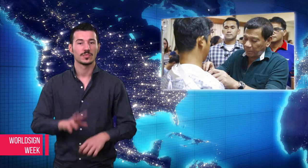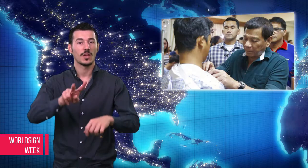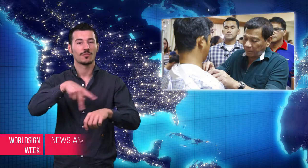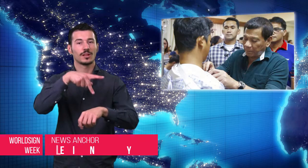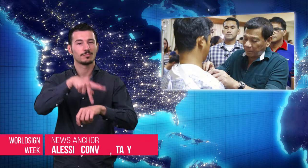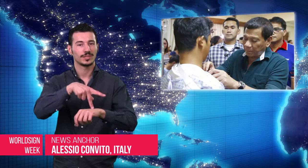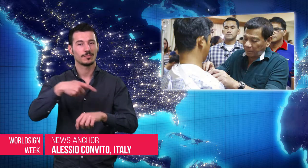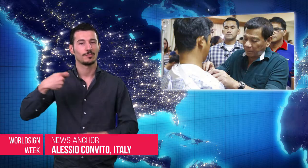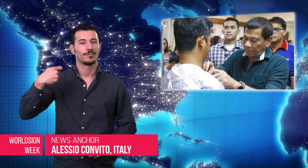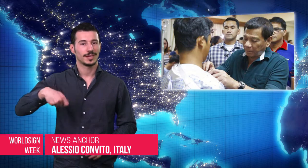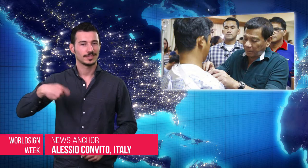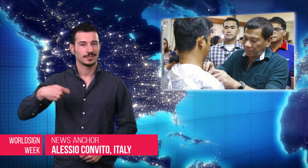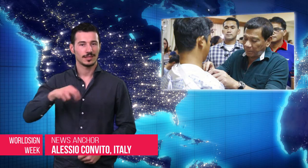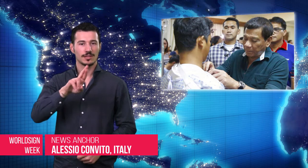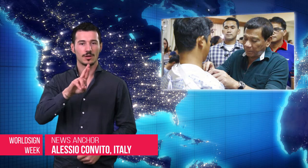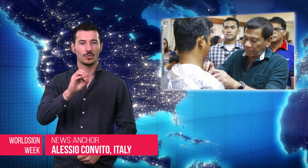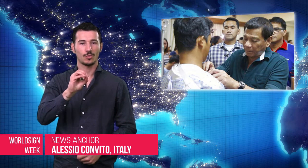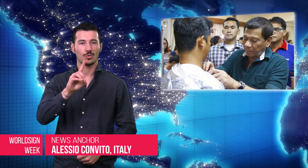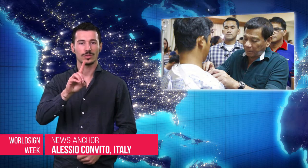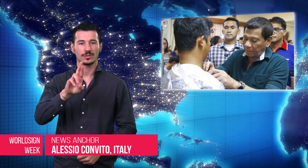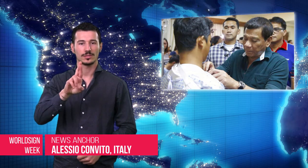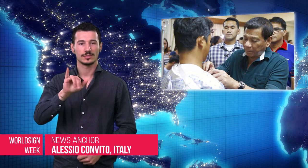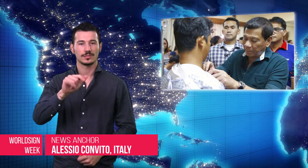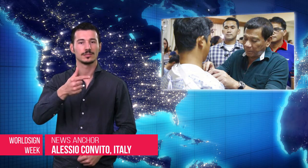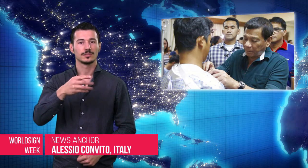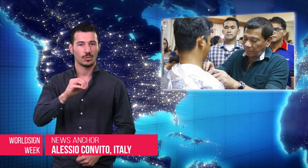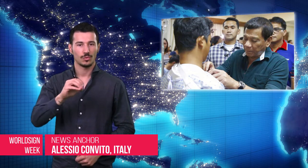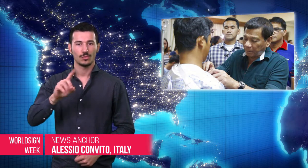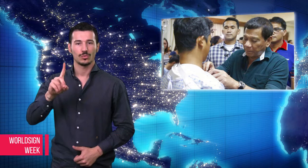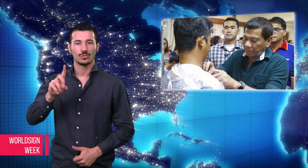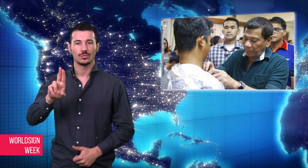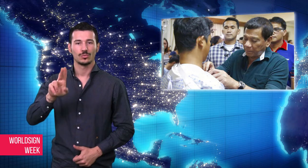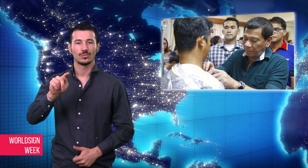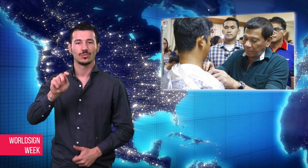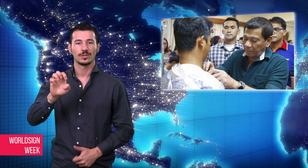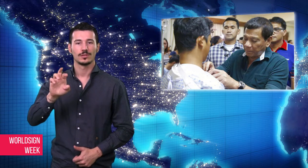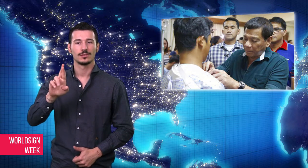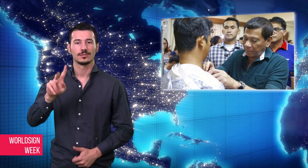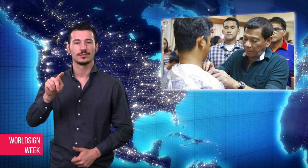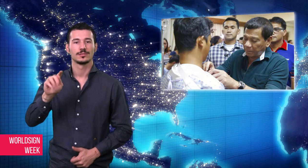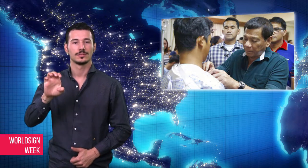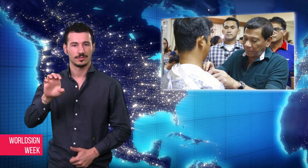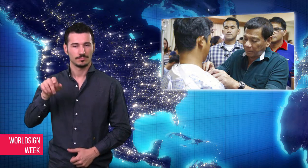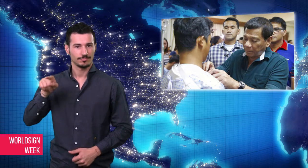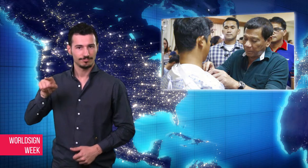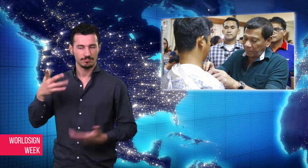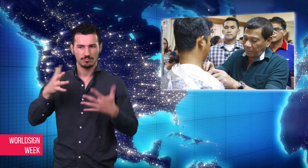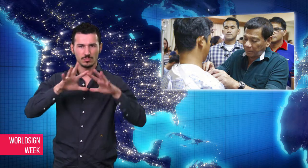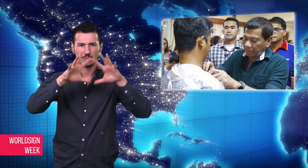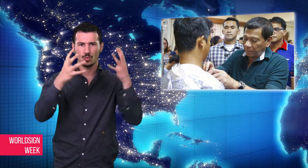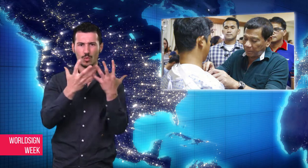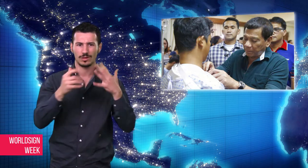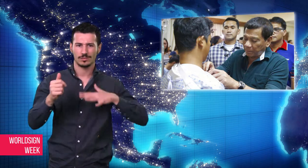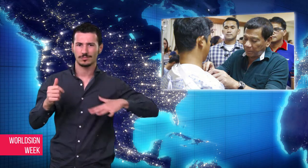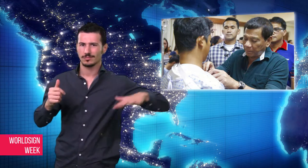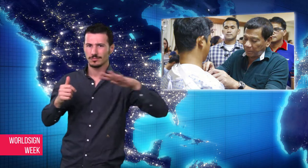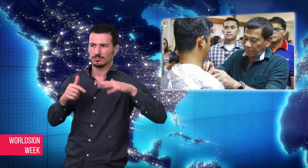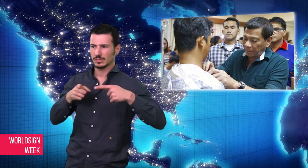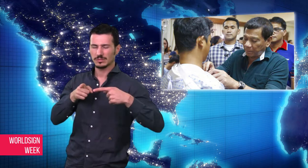Alessio: Philippine President Rodrigo Duterte has been criticized around the